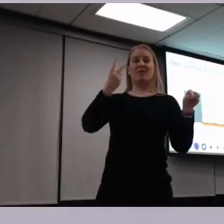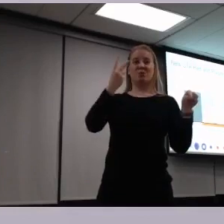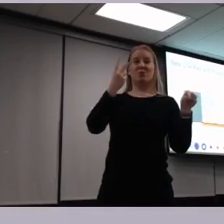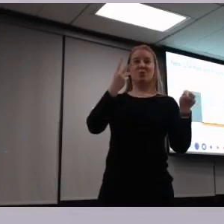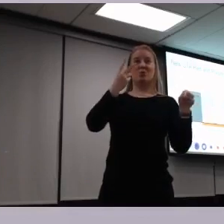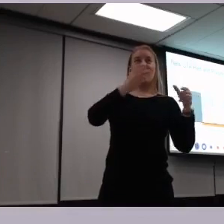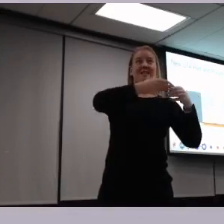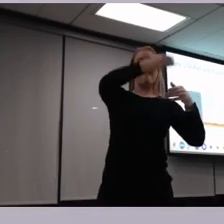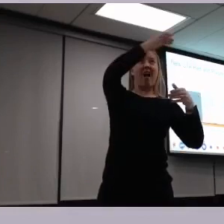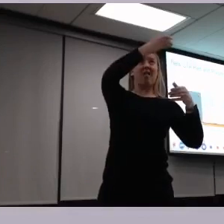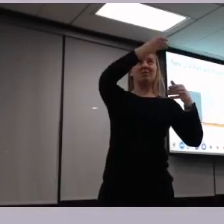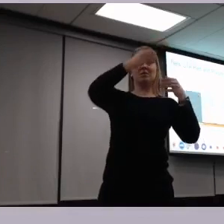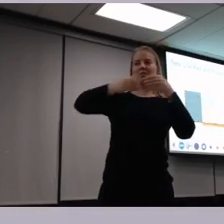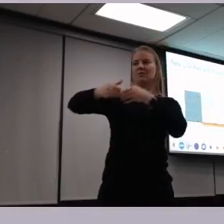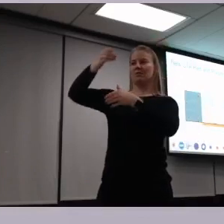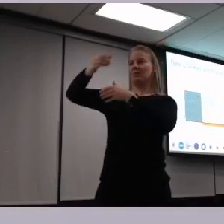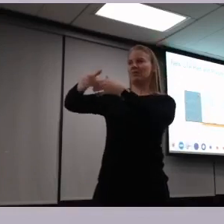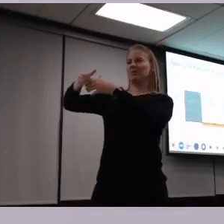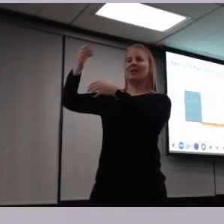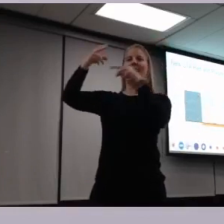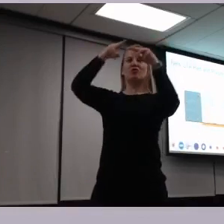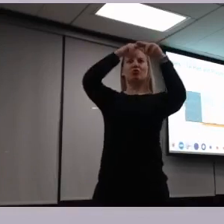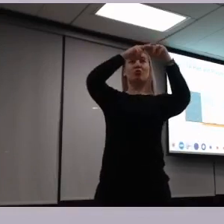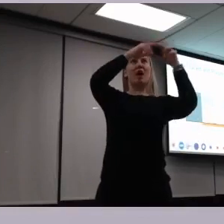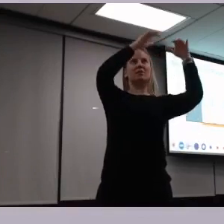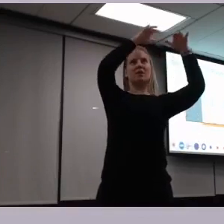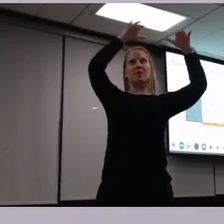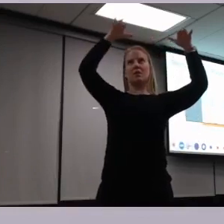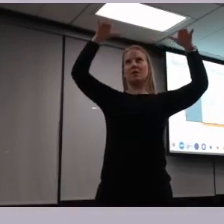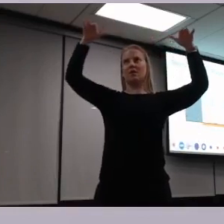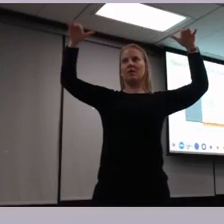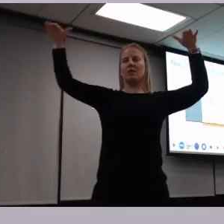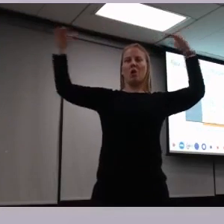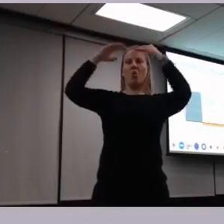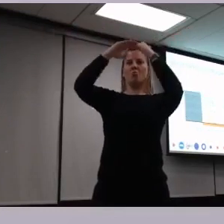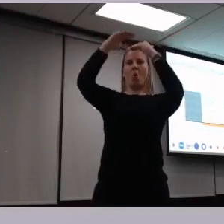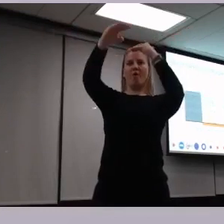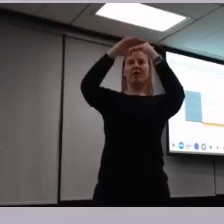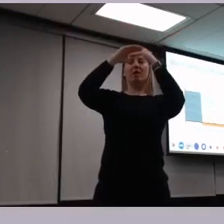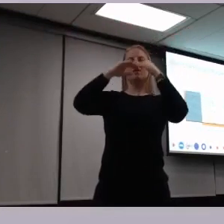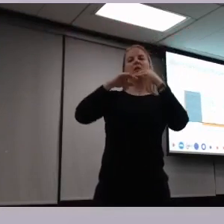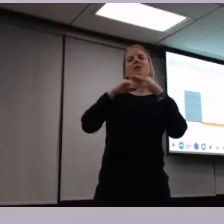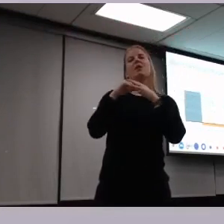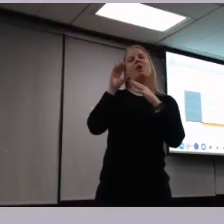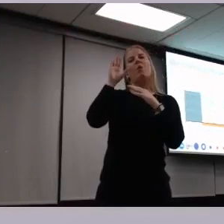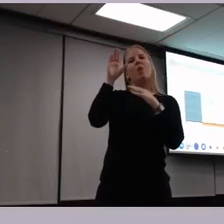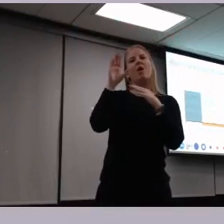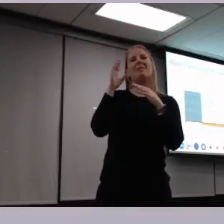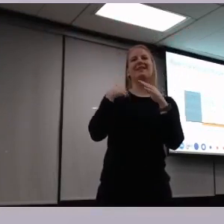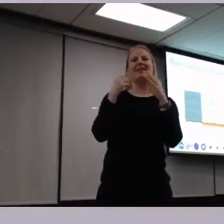a roof and immediate adjacent buildings that are going to create those walls. And how do that does that space feel?